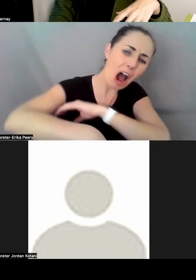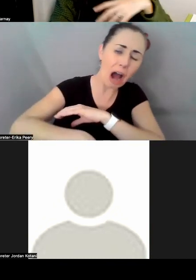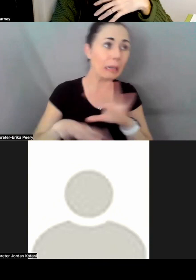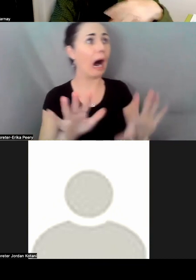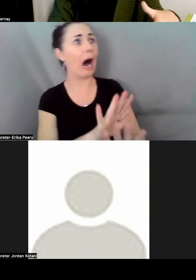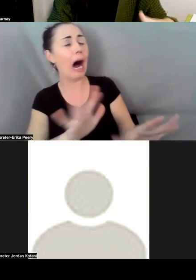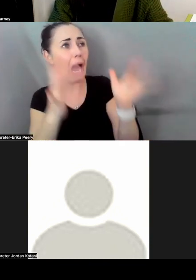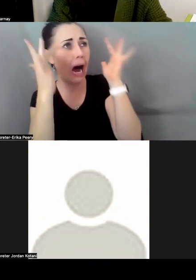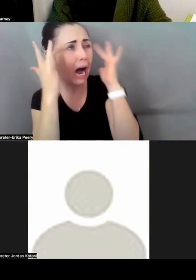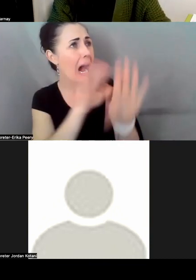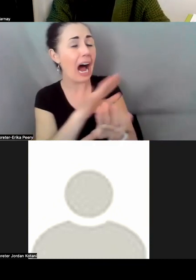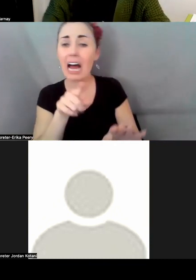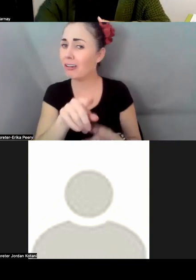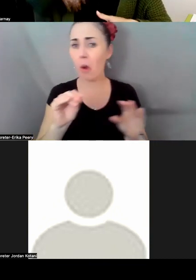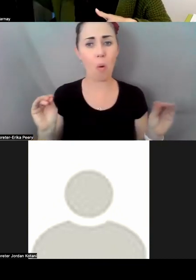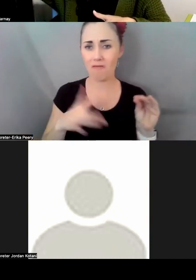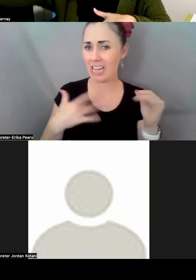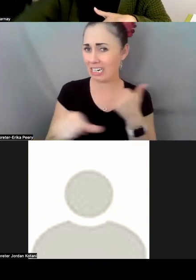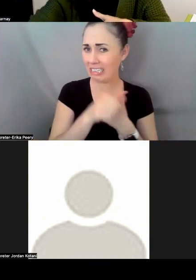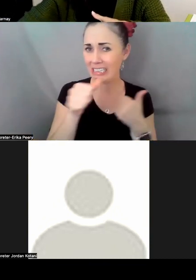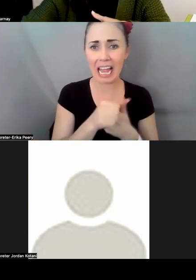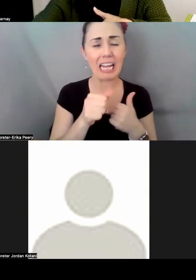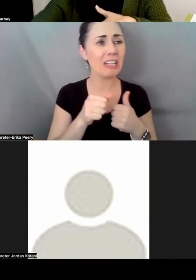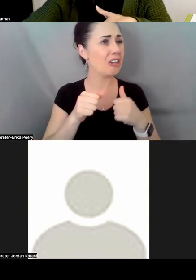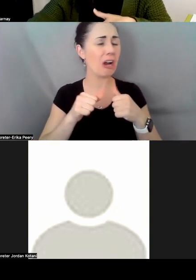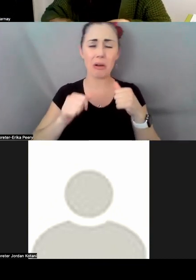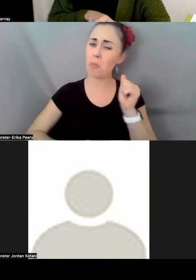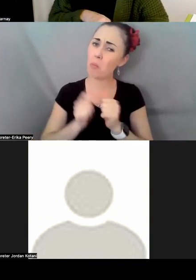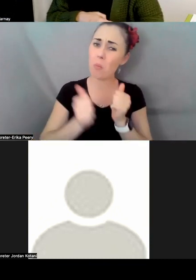They have no sense of danger. Jump from the highest point they can possibly find.